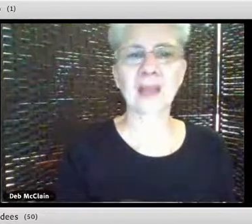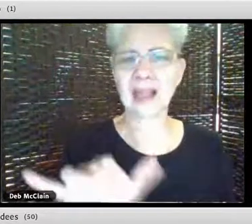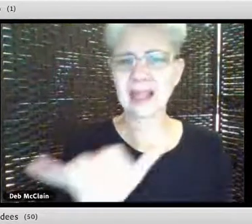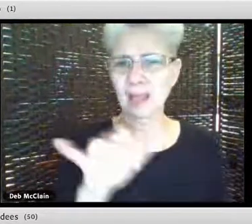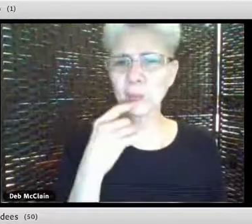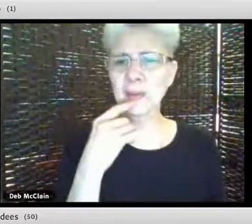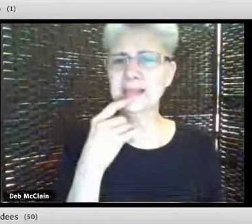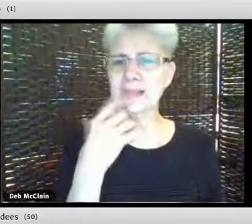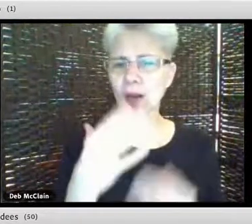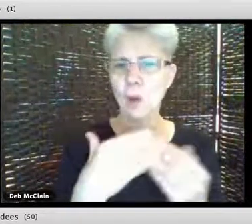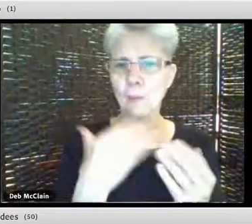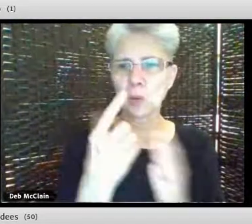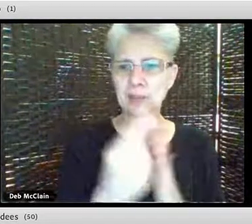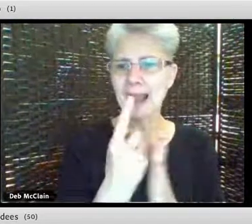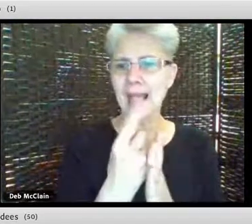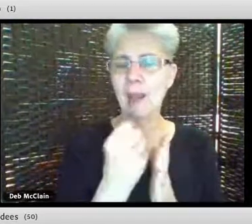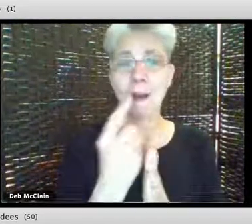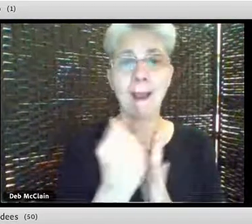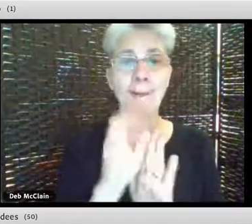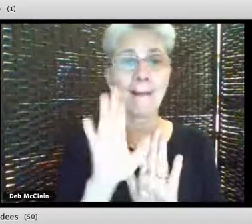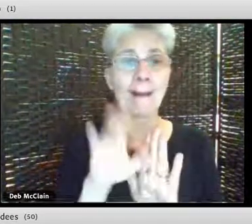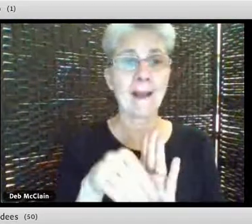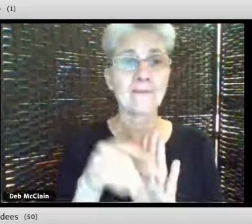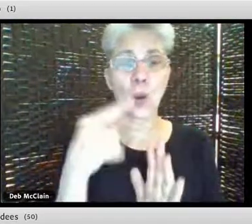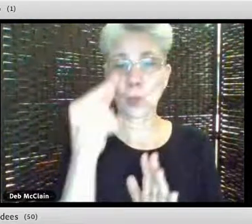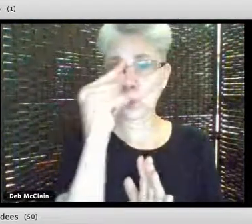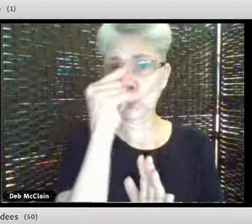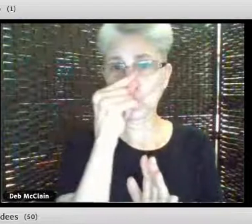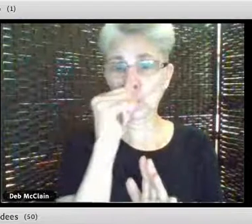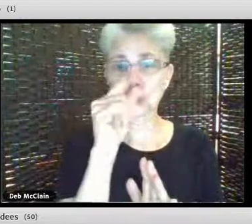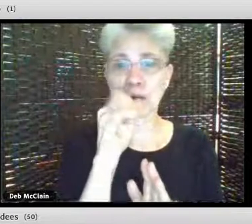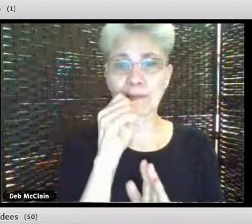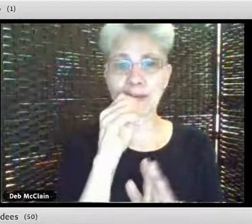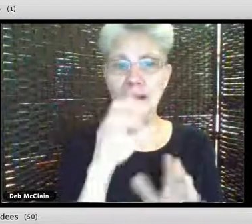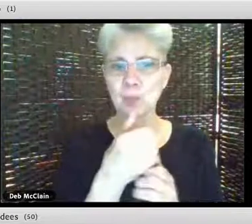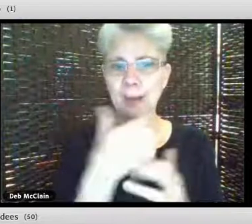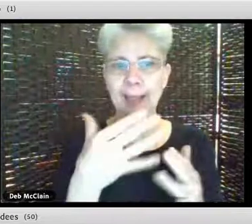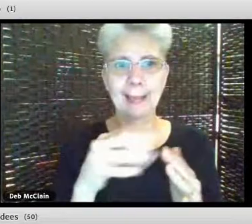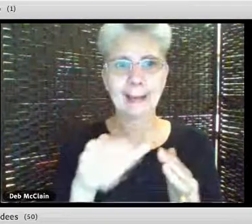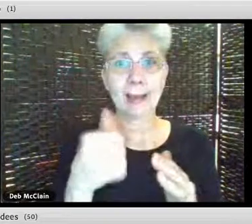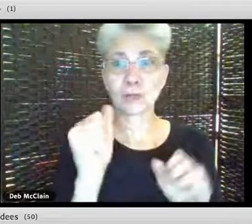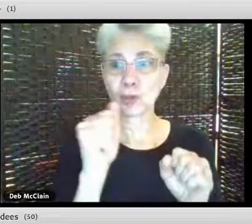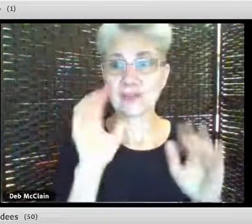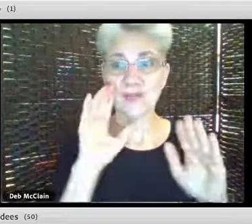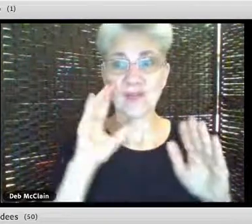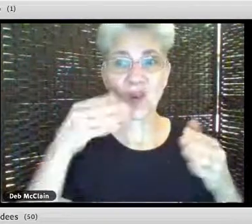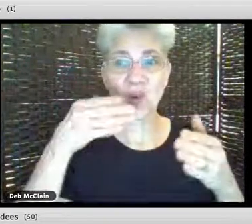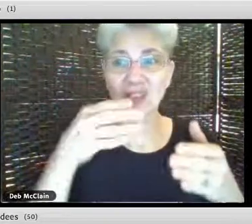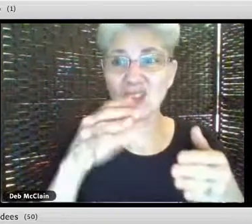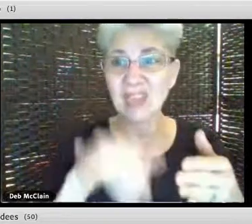Again, it's just not a deep dive. It's just real quickly -- Like I said, we could spend almost an hour or hour and a half on Google drive